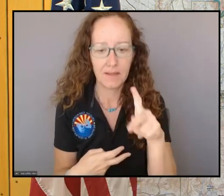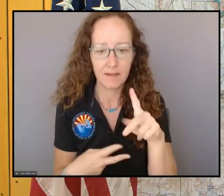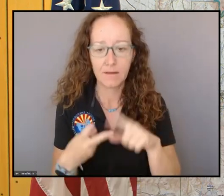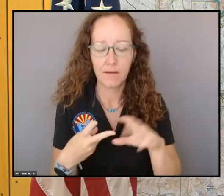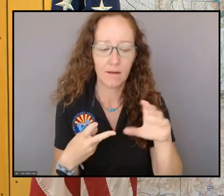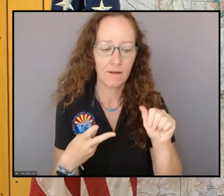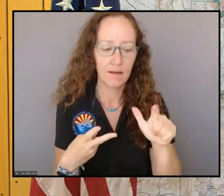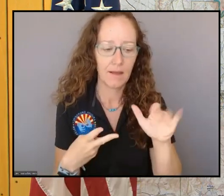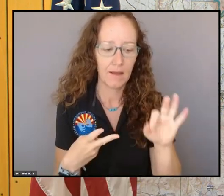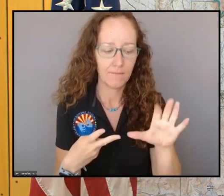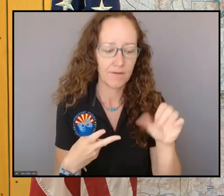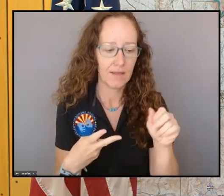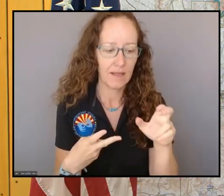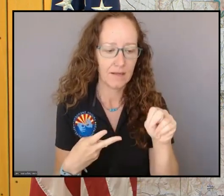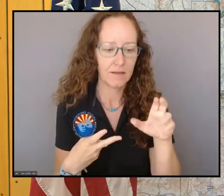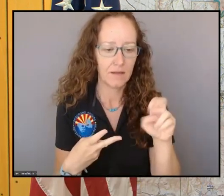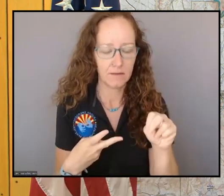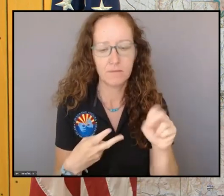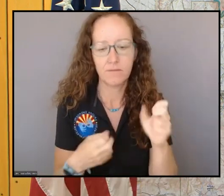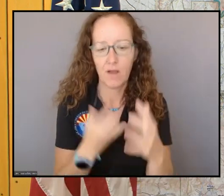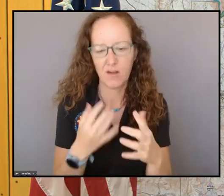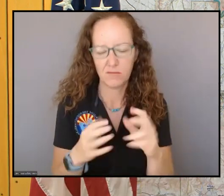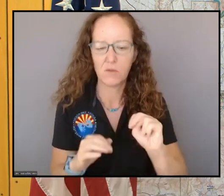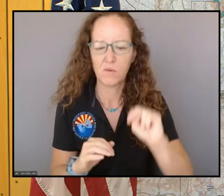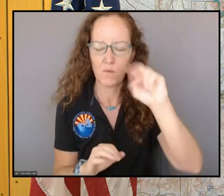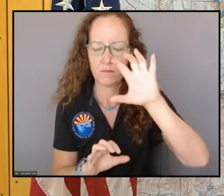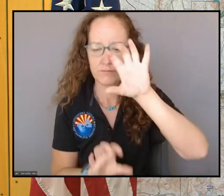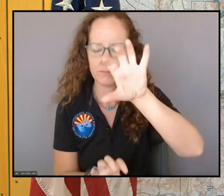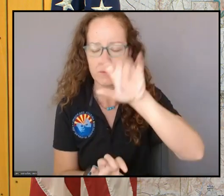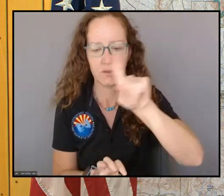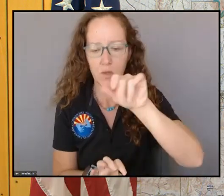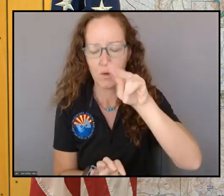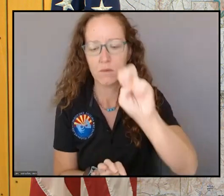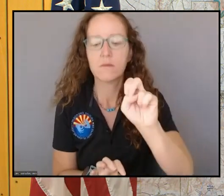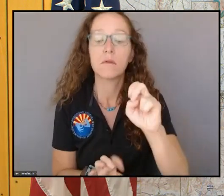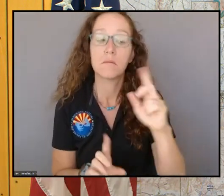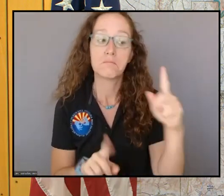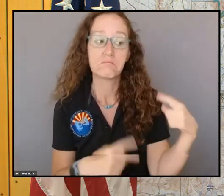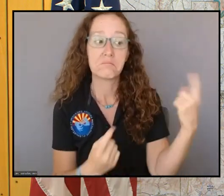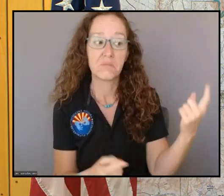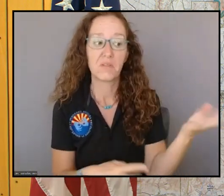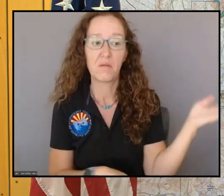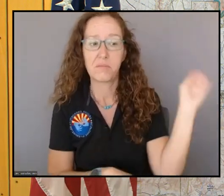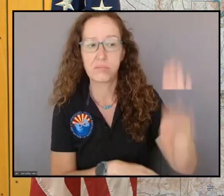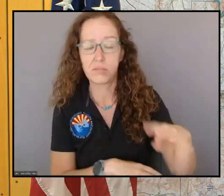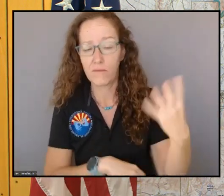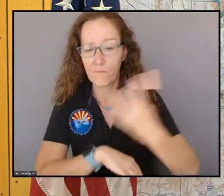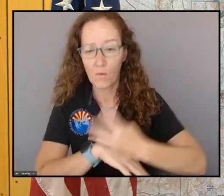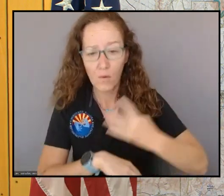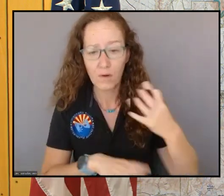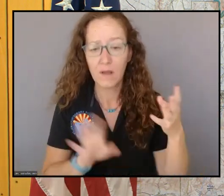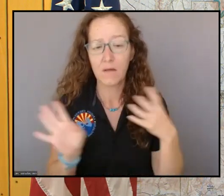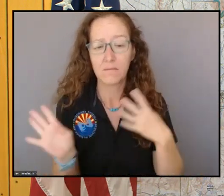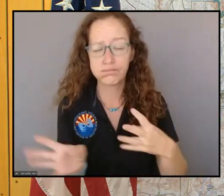flag conditions, high winds out of the south, and really we saw no fire perimeter movement over those four-day period. So we're